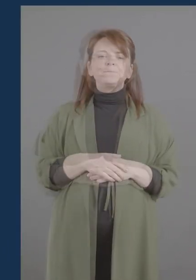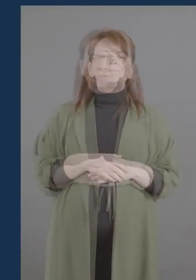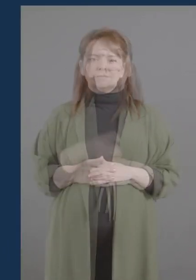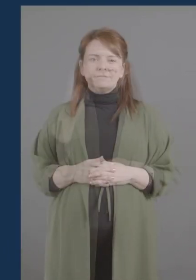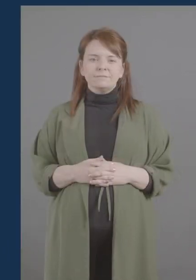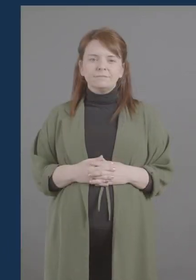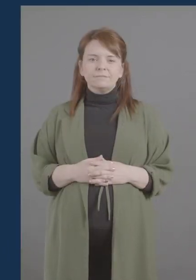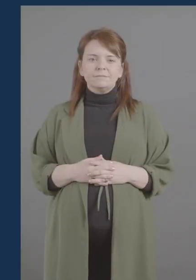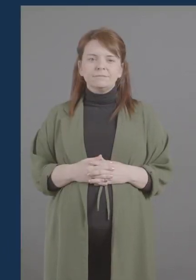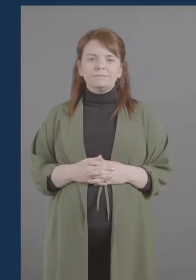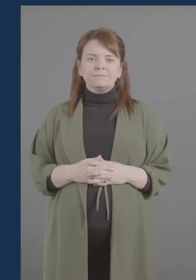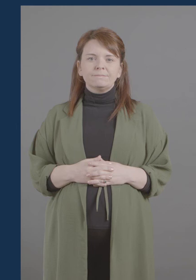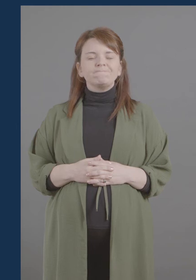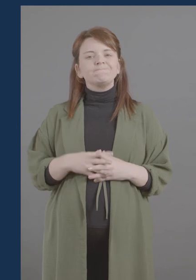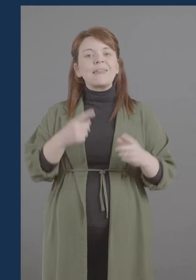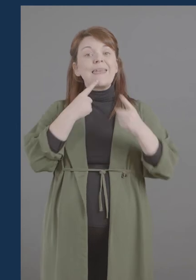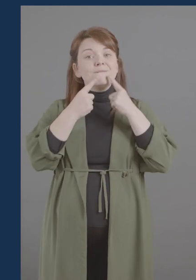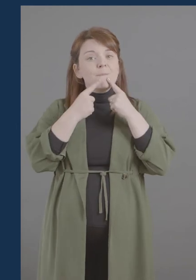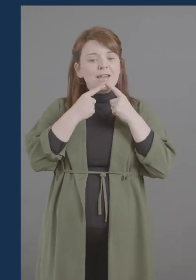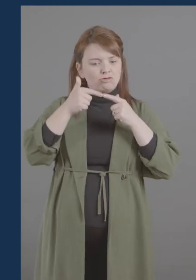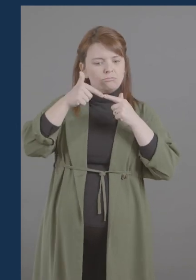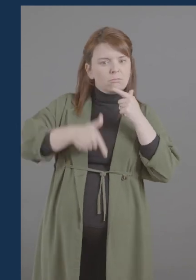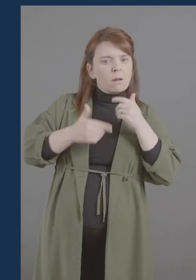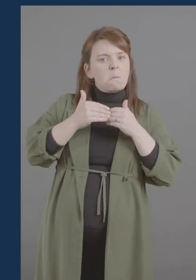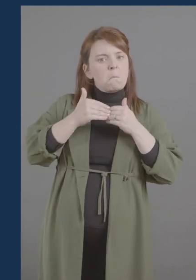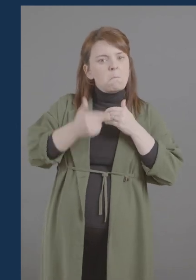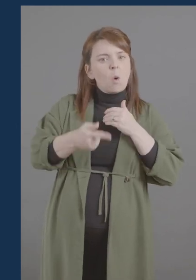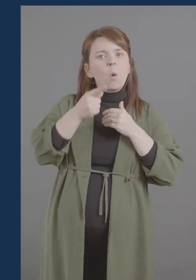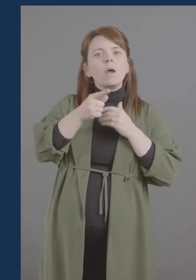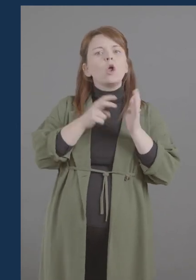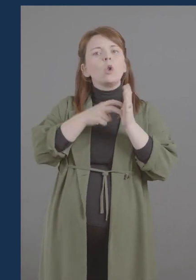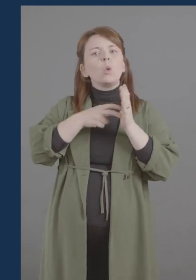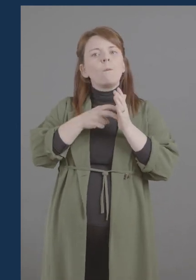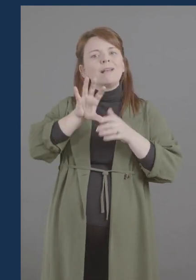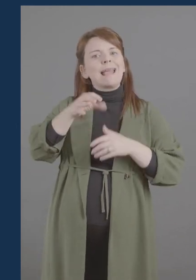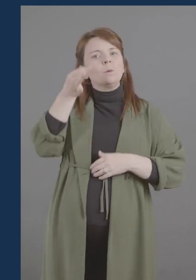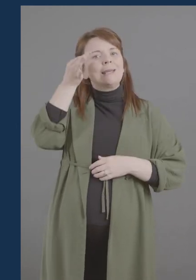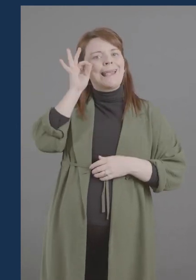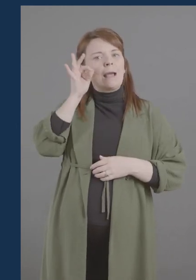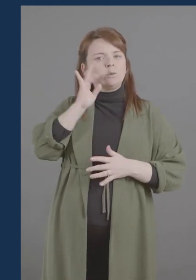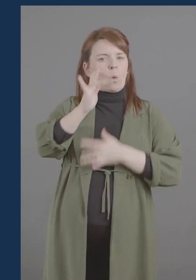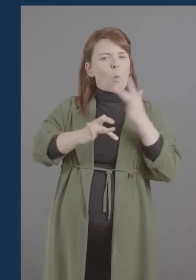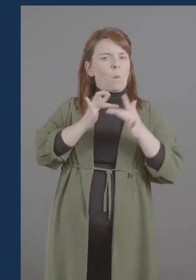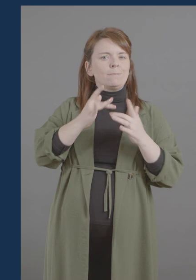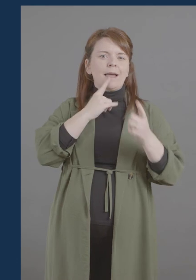Please visit the Norfolk County Council website for more information: www.norfolk.gov.uk/coronavirus